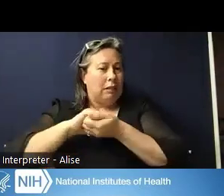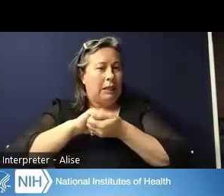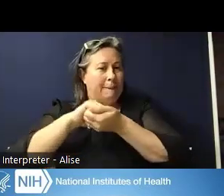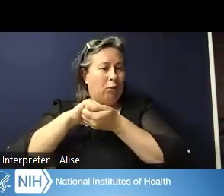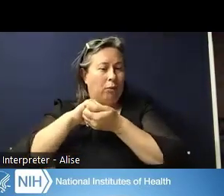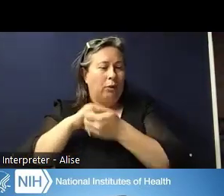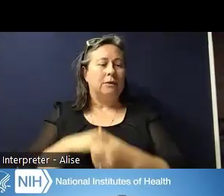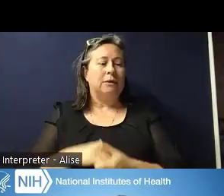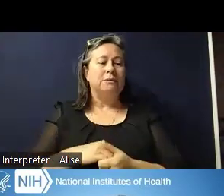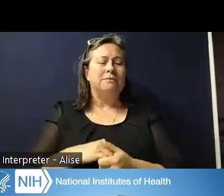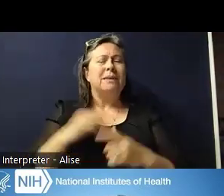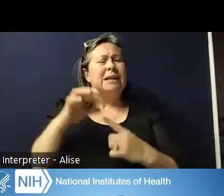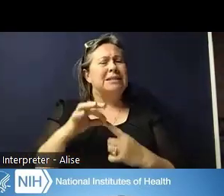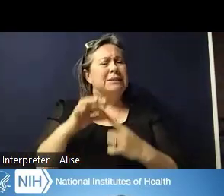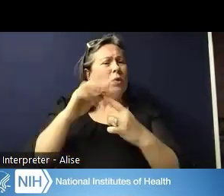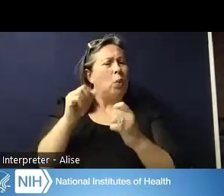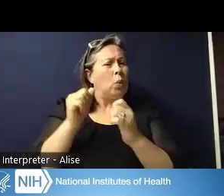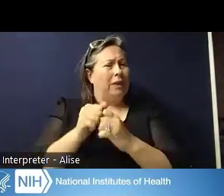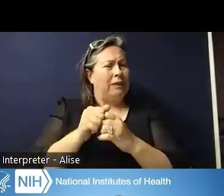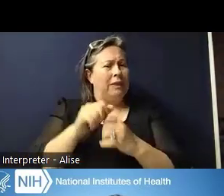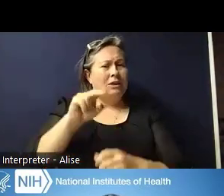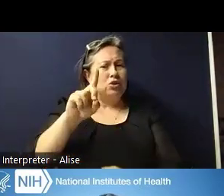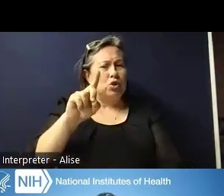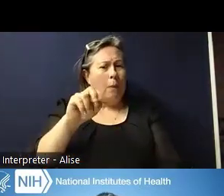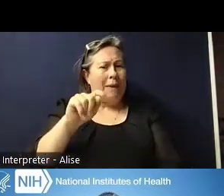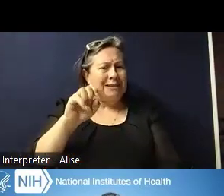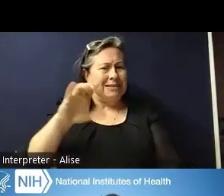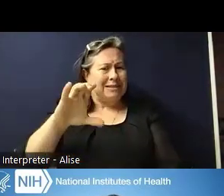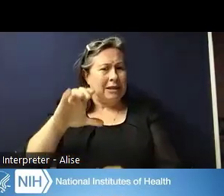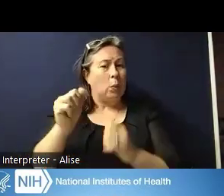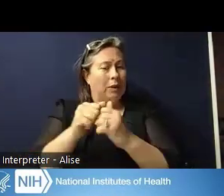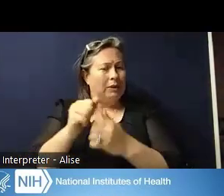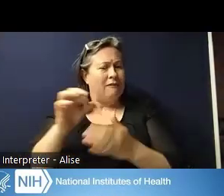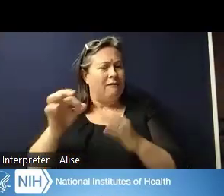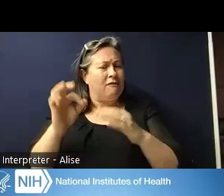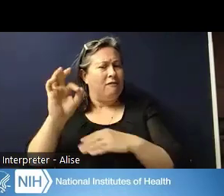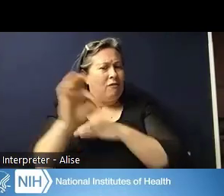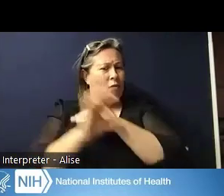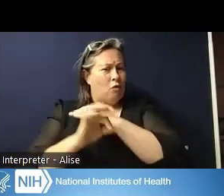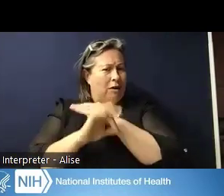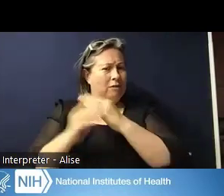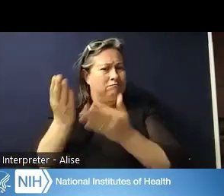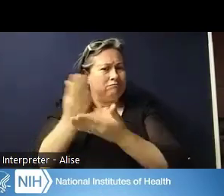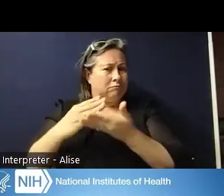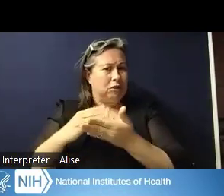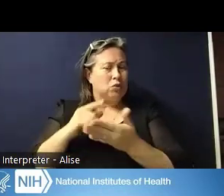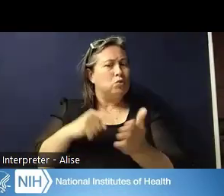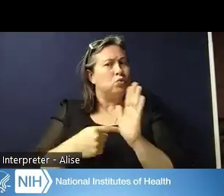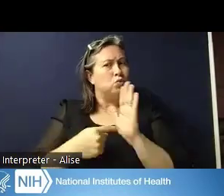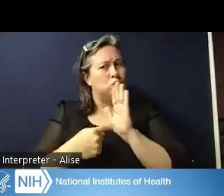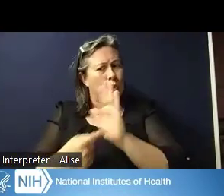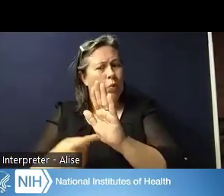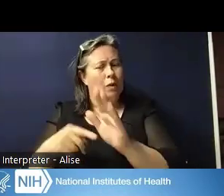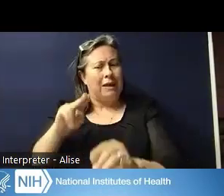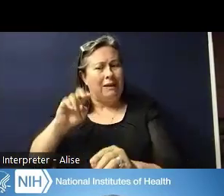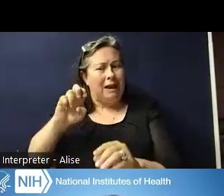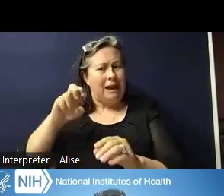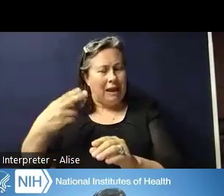especially with the domestic awards and the foreign components. It really does show NIH's commitment to international research